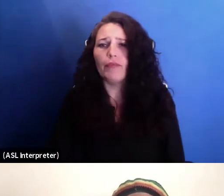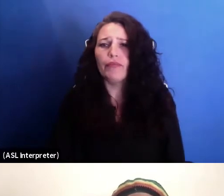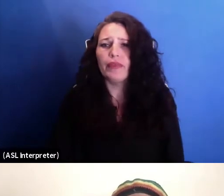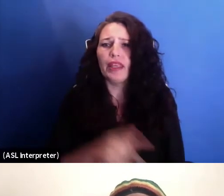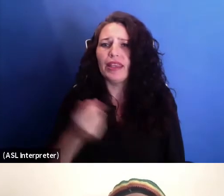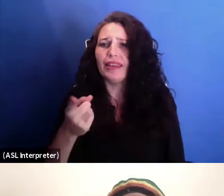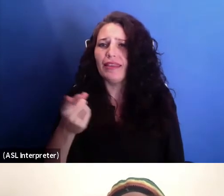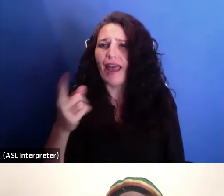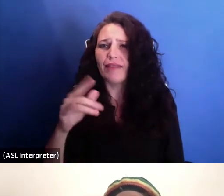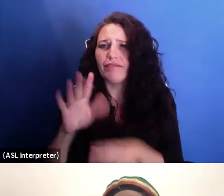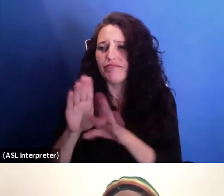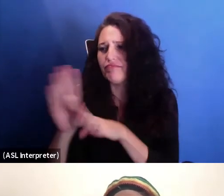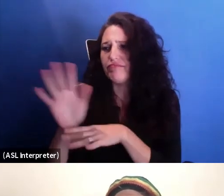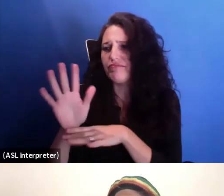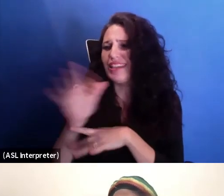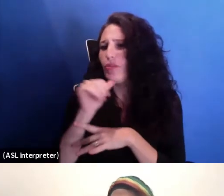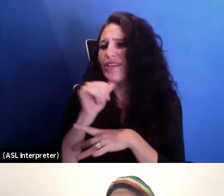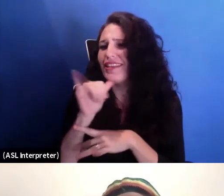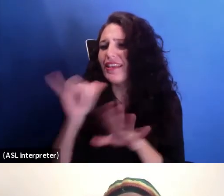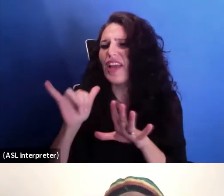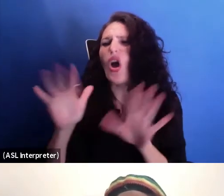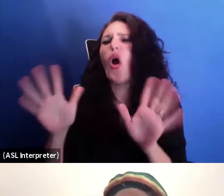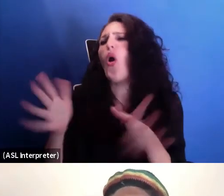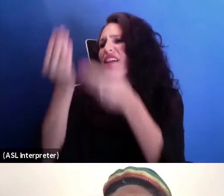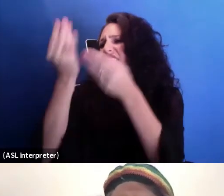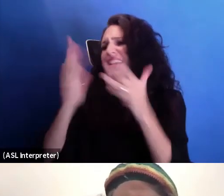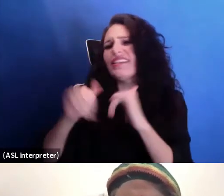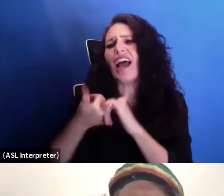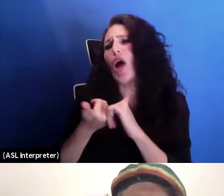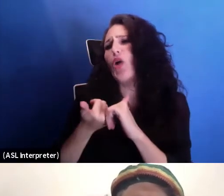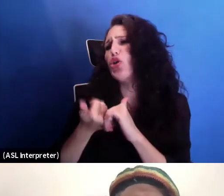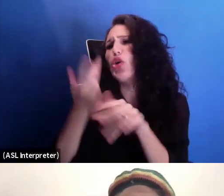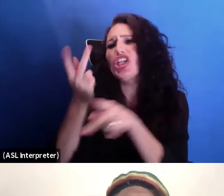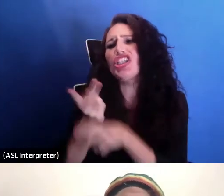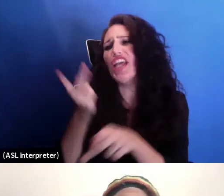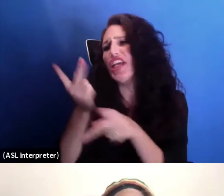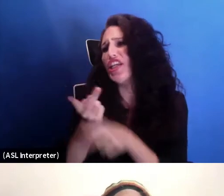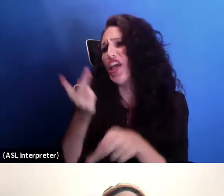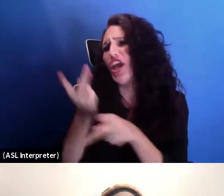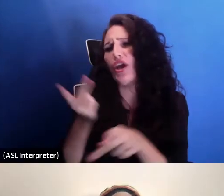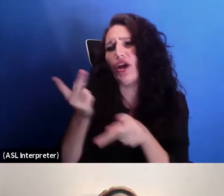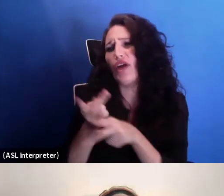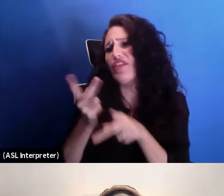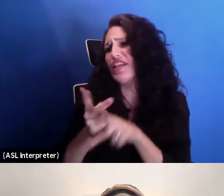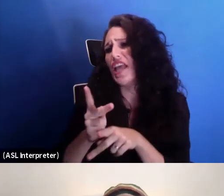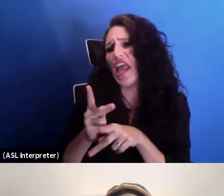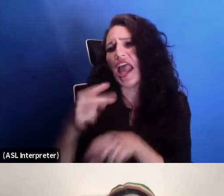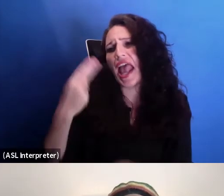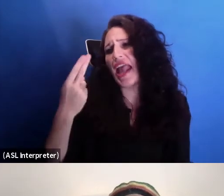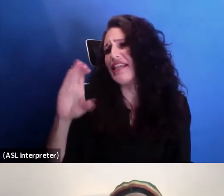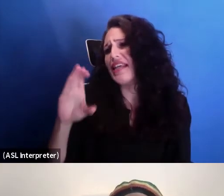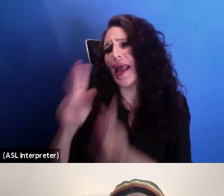and how do you give out the medicine or whatever? They were very much about taking this new technology